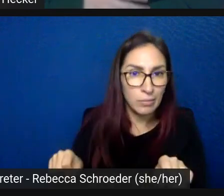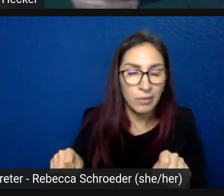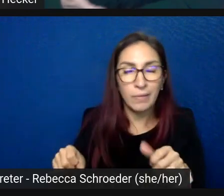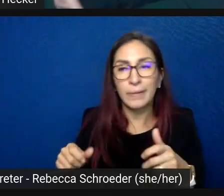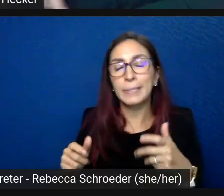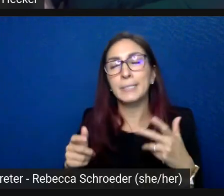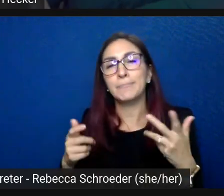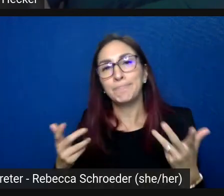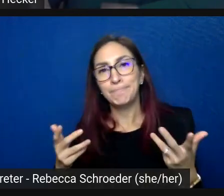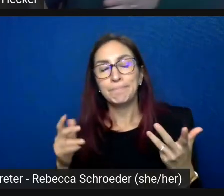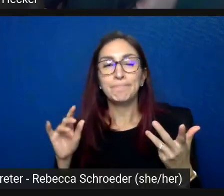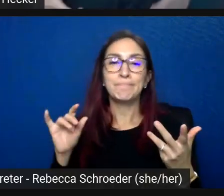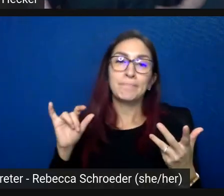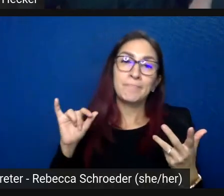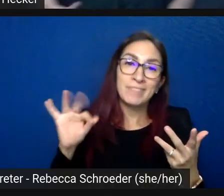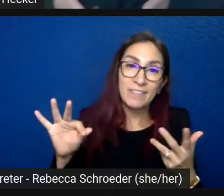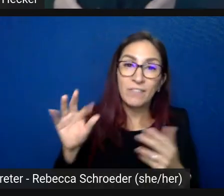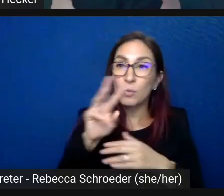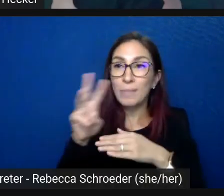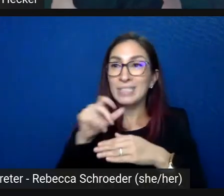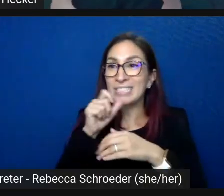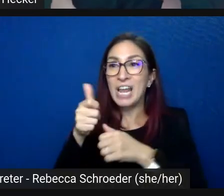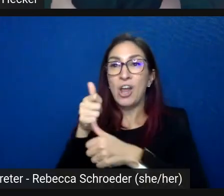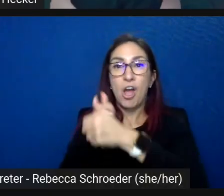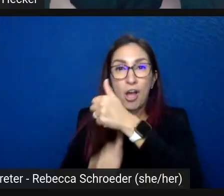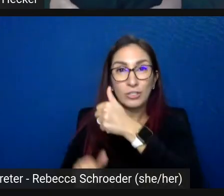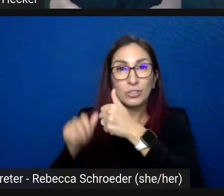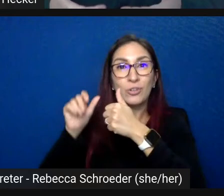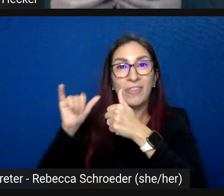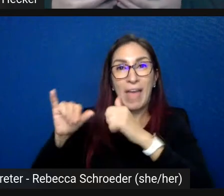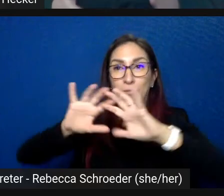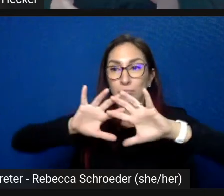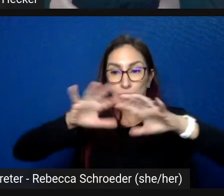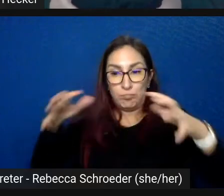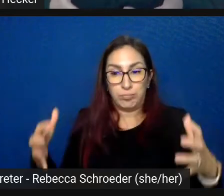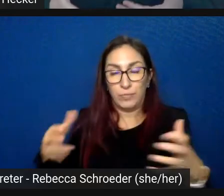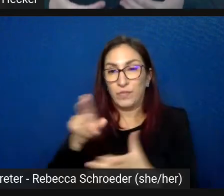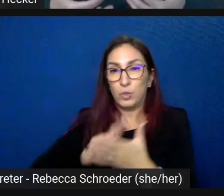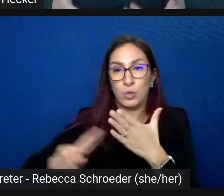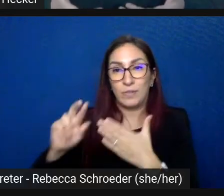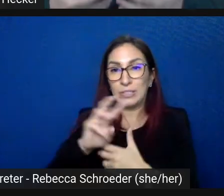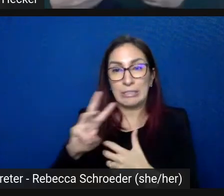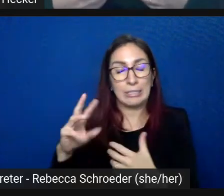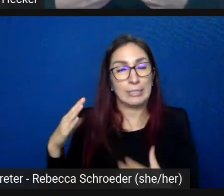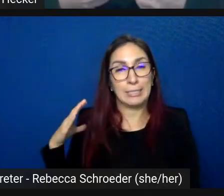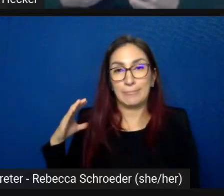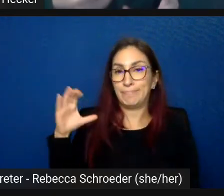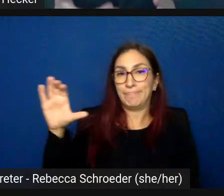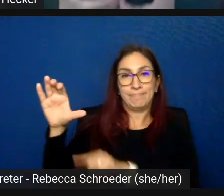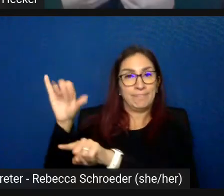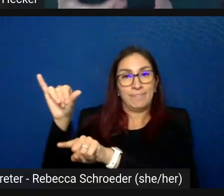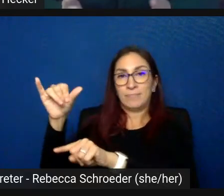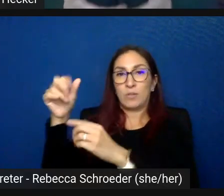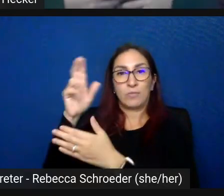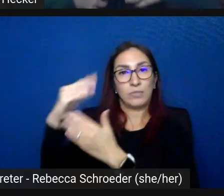If the site's not covered under that set of core university sites, it is the responsibility of the unit that owns the site,